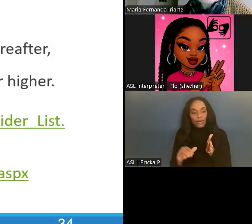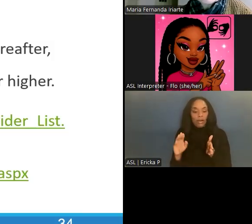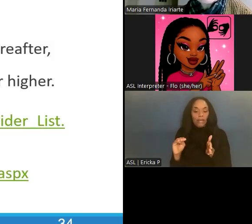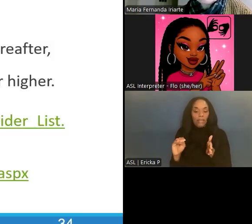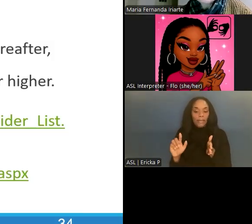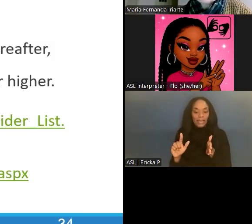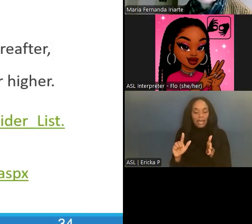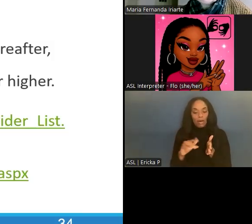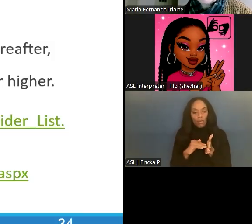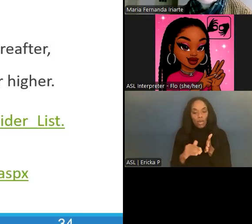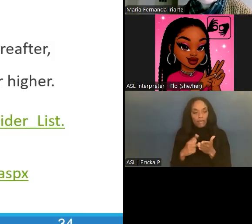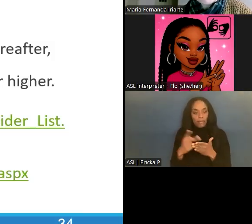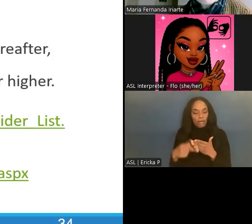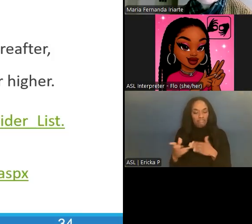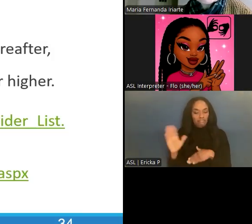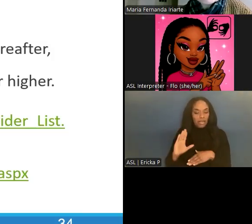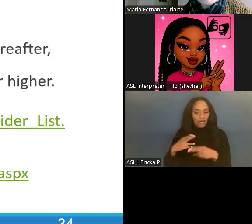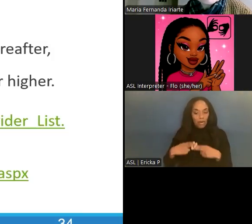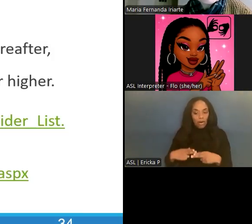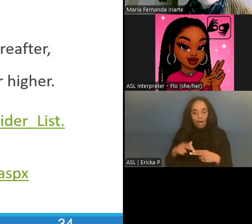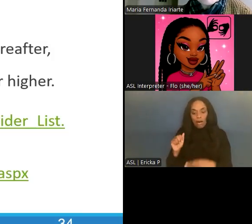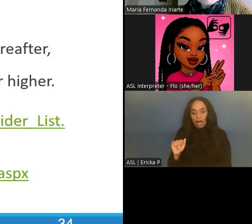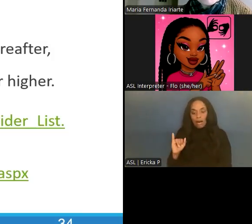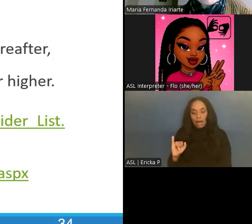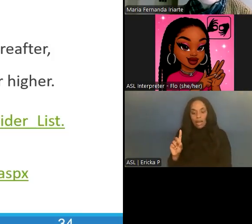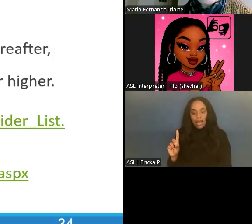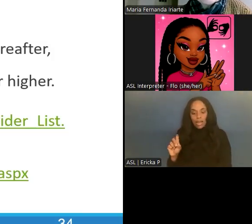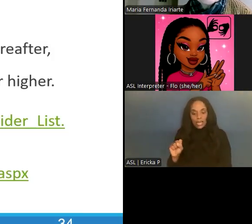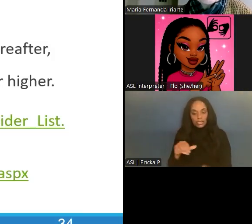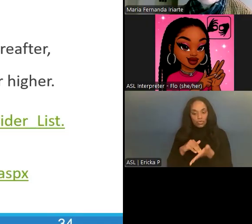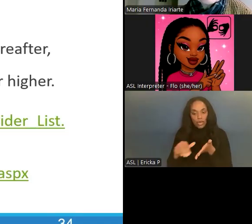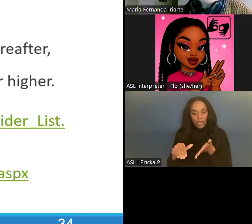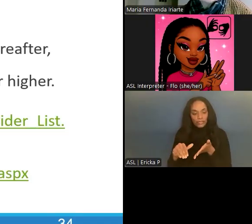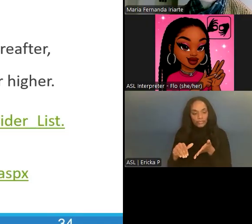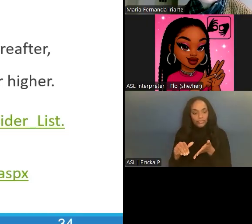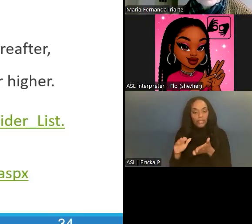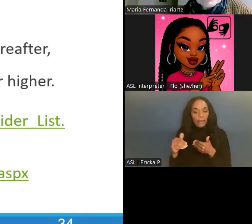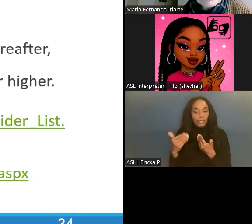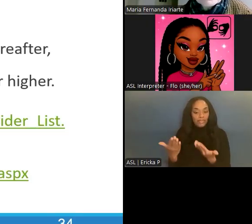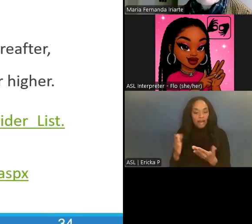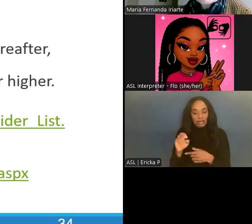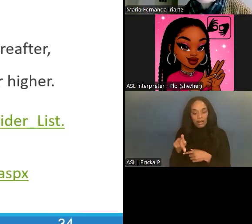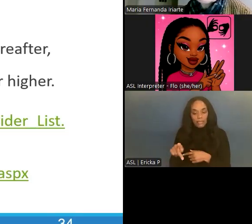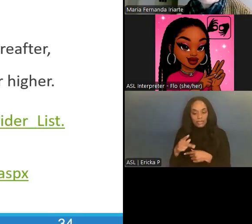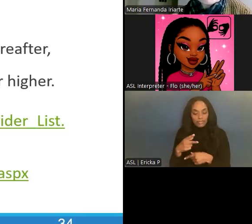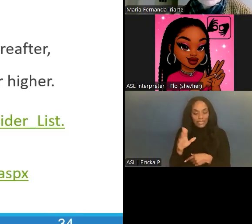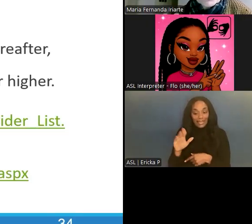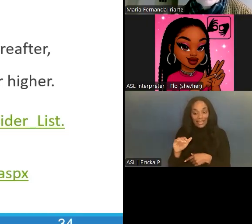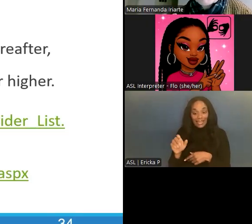program, formerly known as the Aids waiver. Provides comprehensive case management and other services